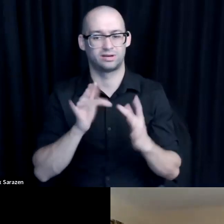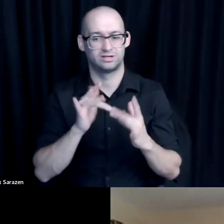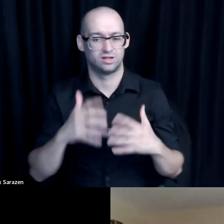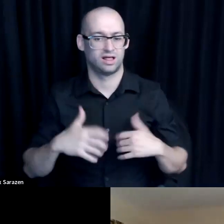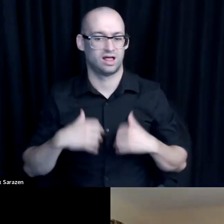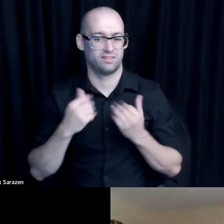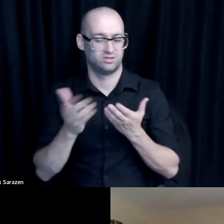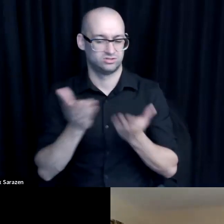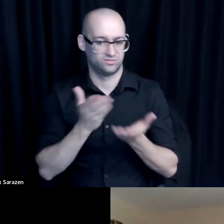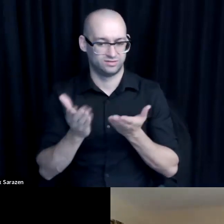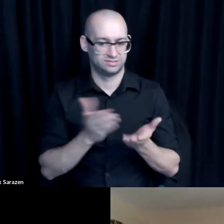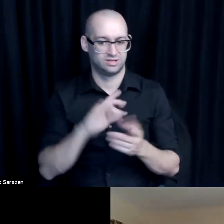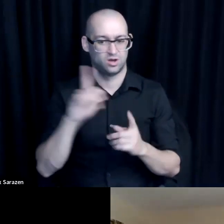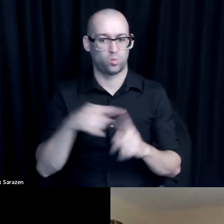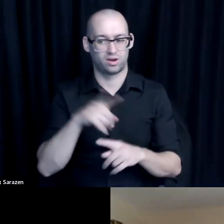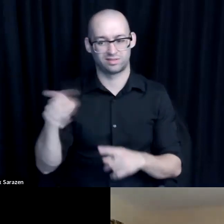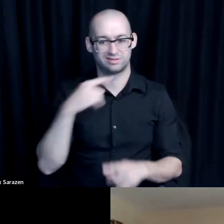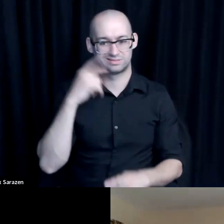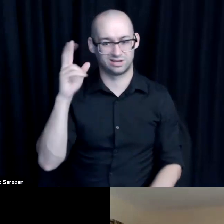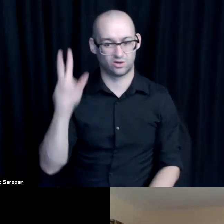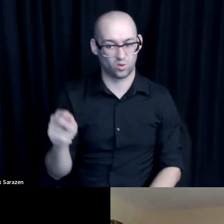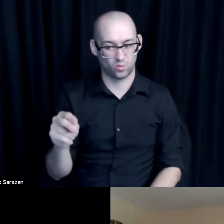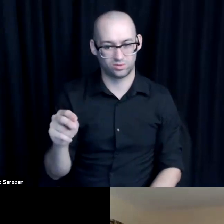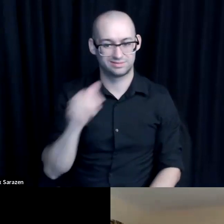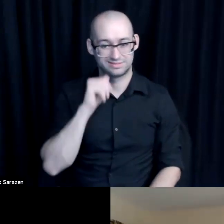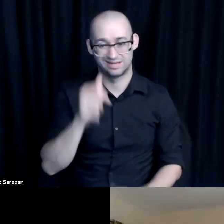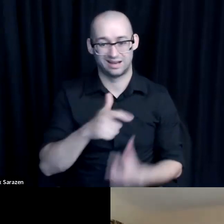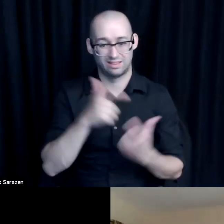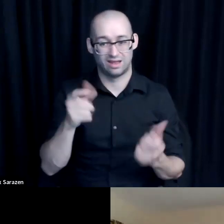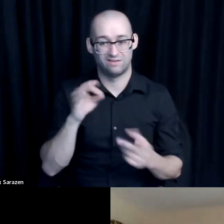And when they don't, there's not a whole lot of options and things for us to do about that